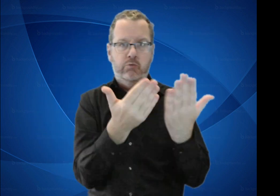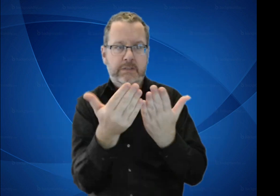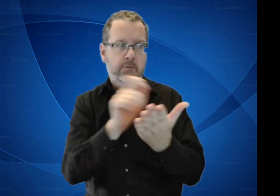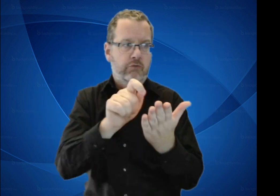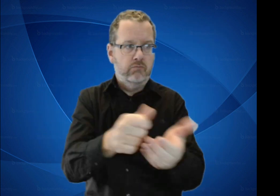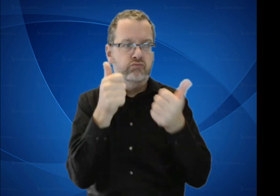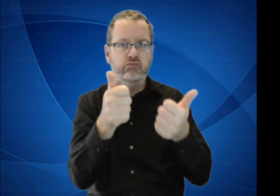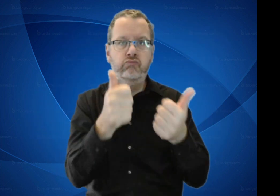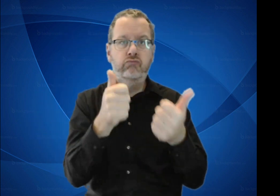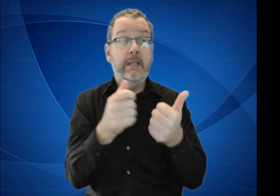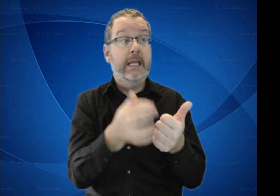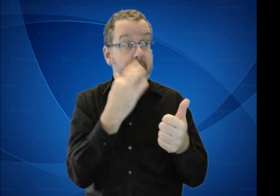could read and write etc.,